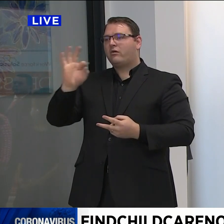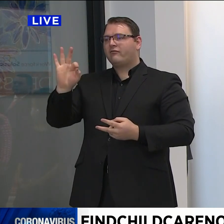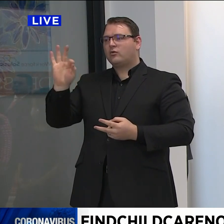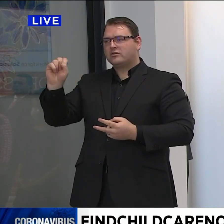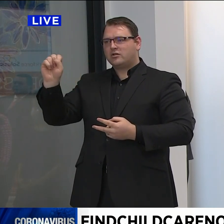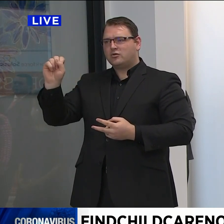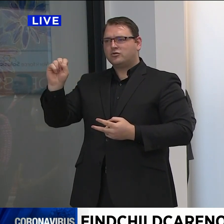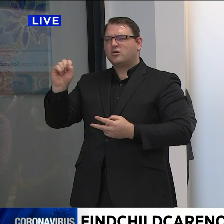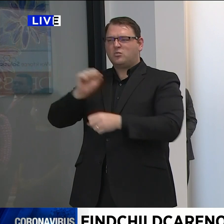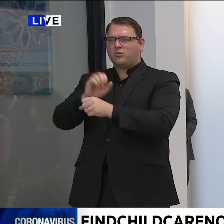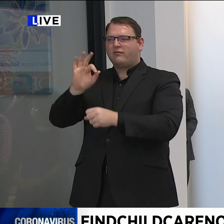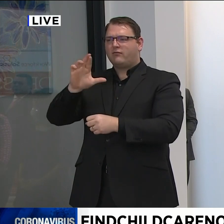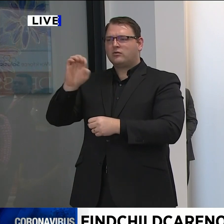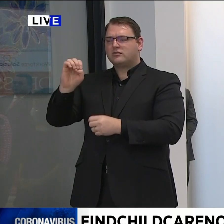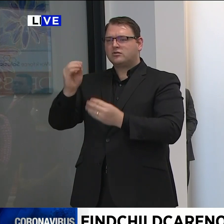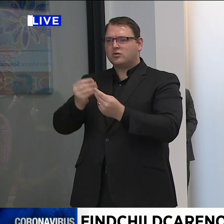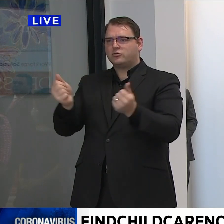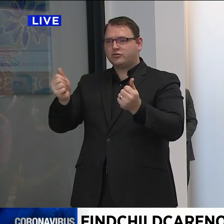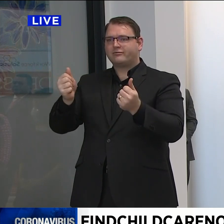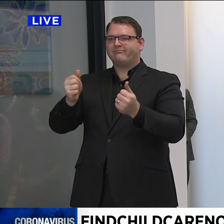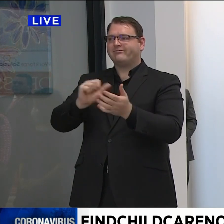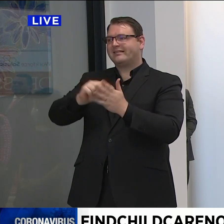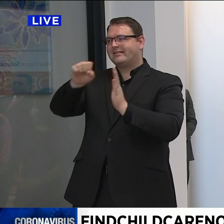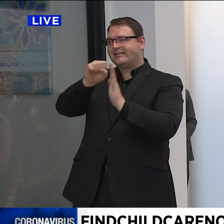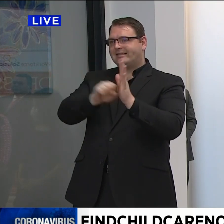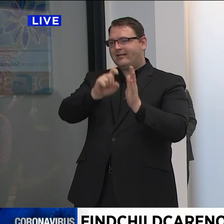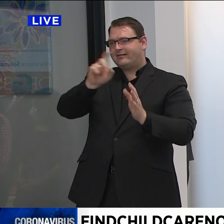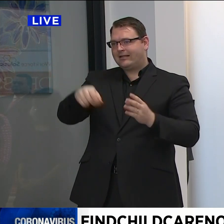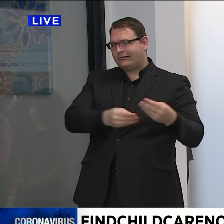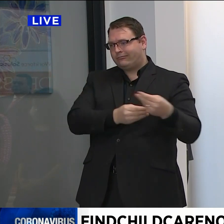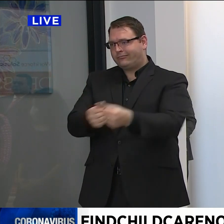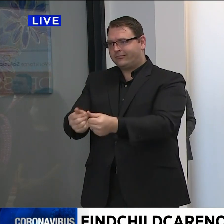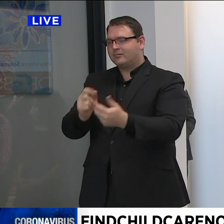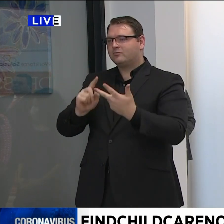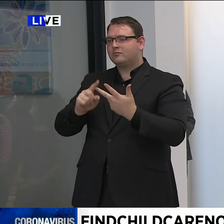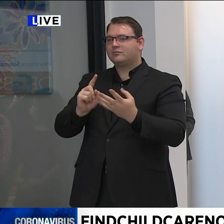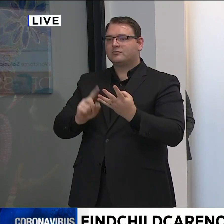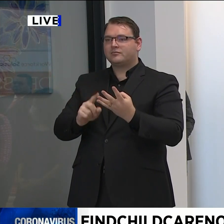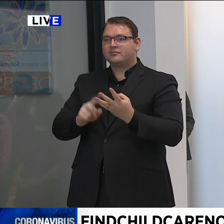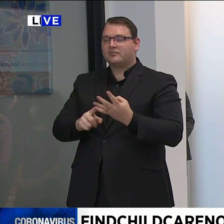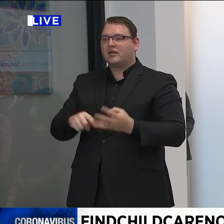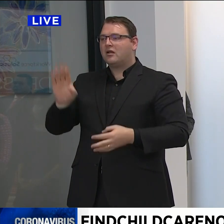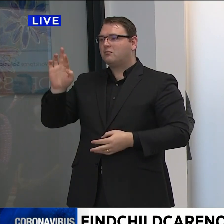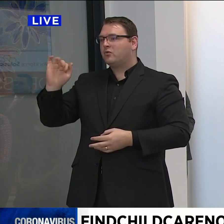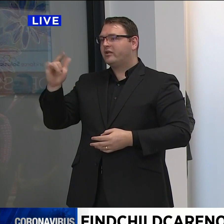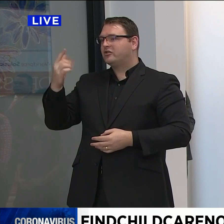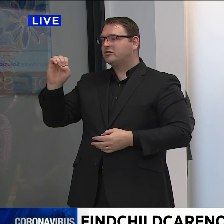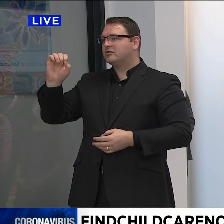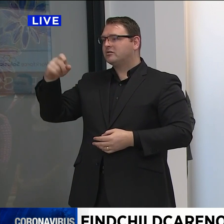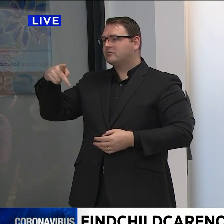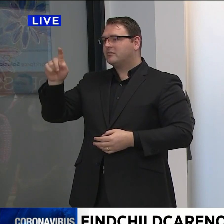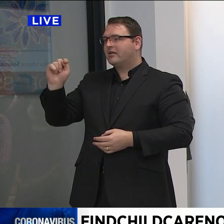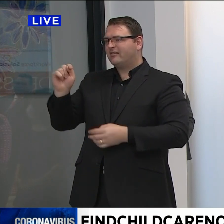region so many folks coming together collaborative for together collaborative for children putting together the children putting together the the workforce solutions which the workforce solutions which is a state affiliate is a state affiliate facilitating financial